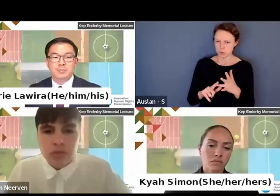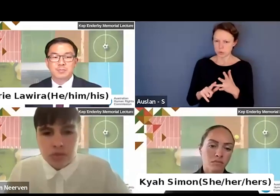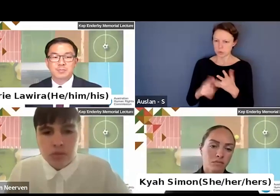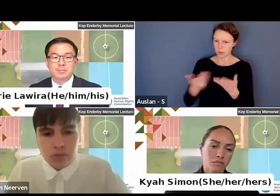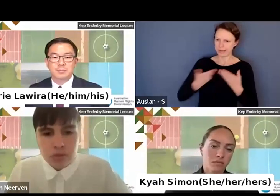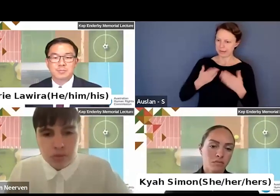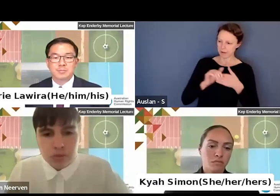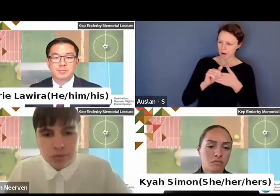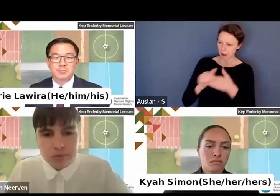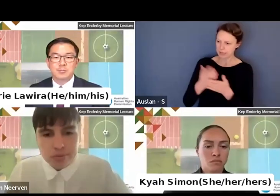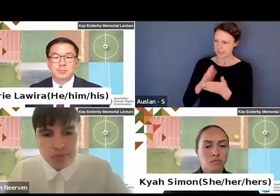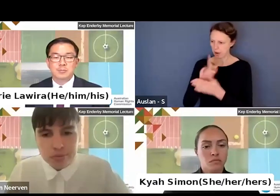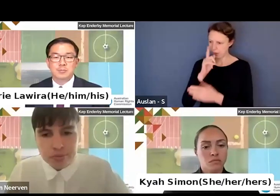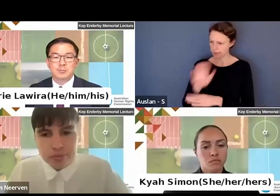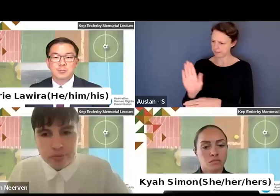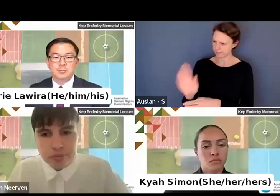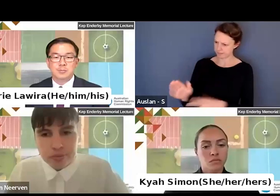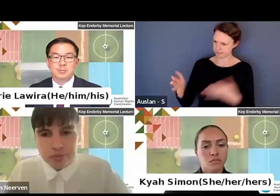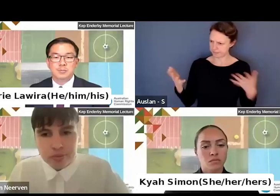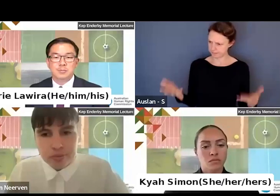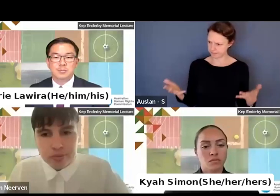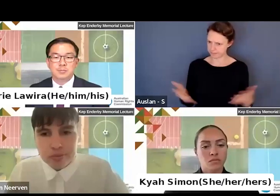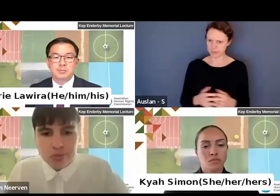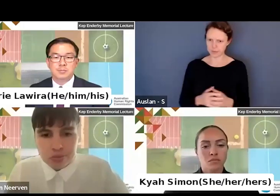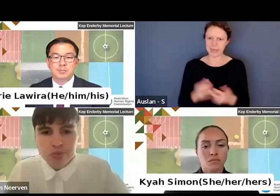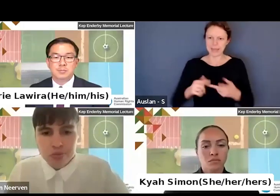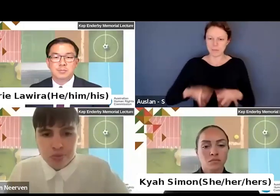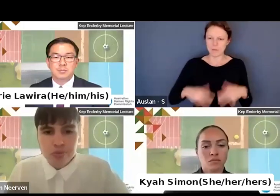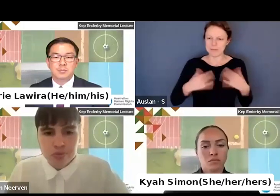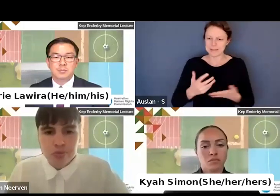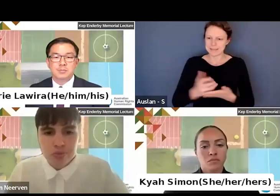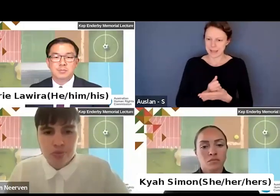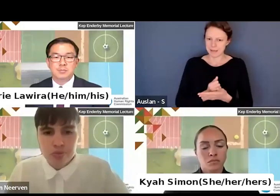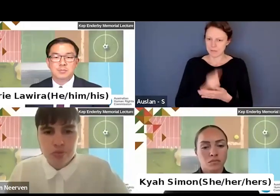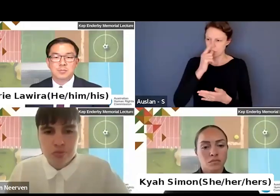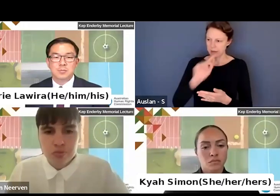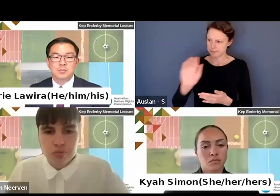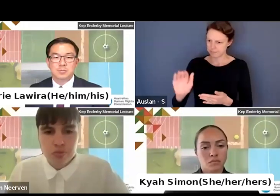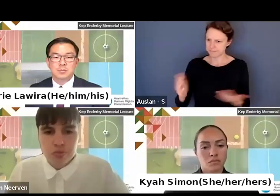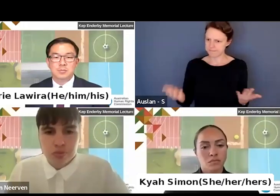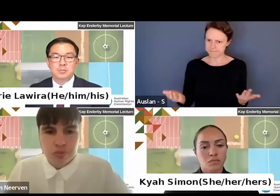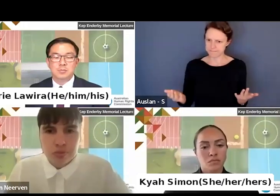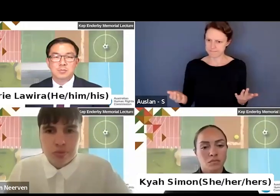you you say something if you feel safe to do so, call it out. Sometimes you're not safe.